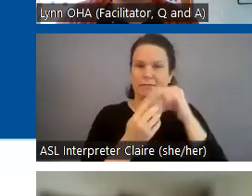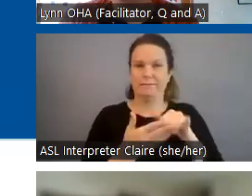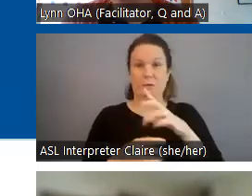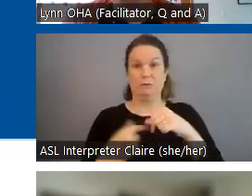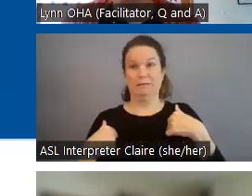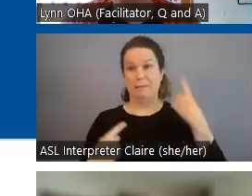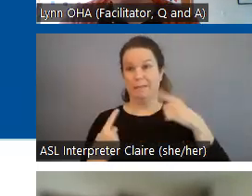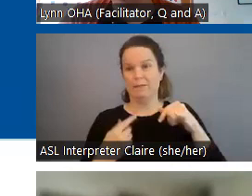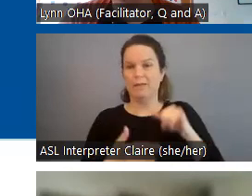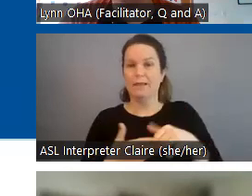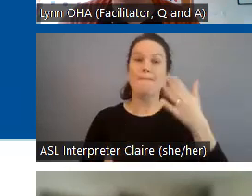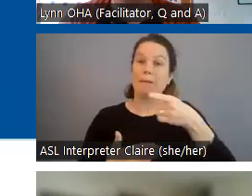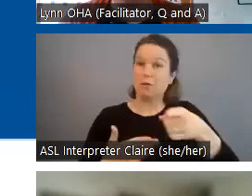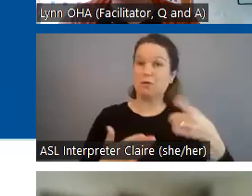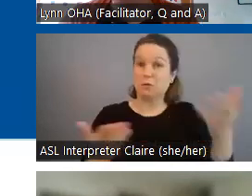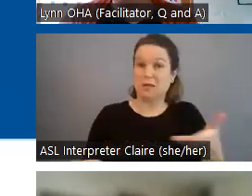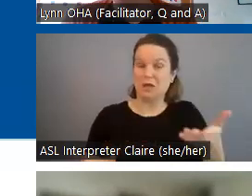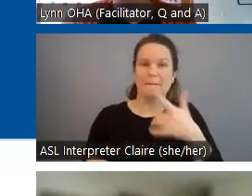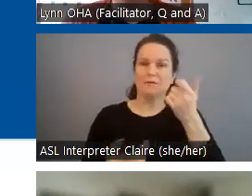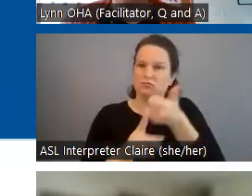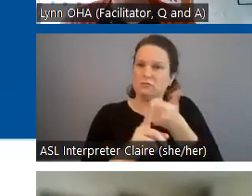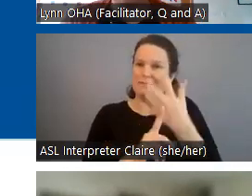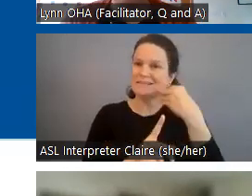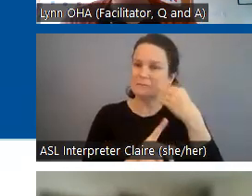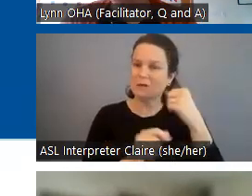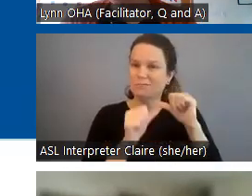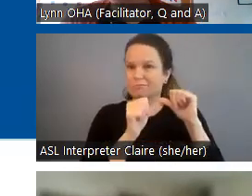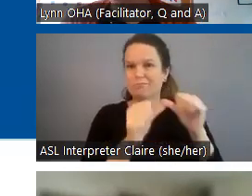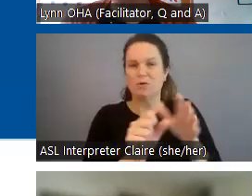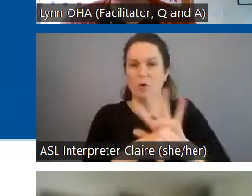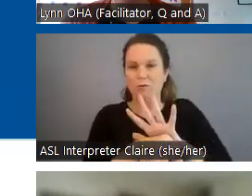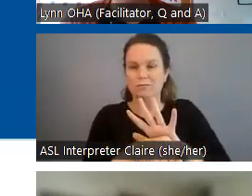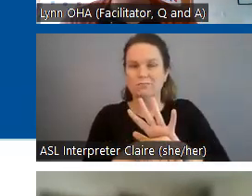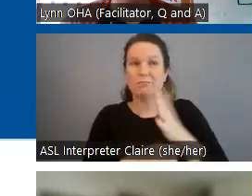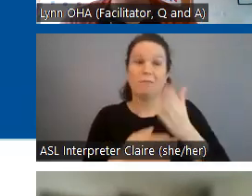you are here because you are experiencing Long COVID, you know and